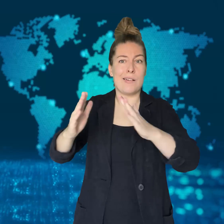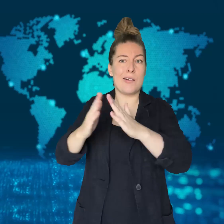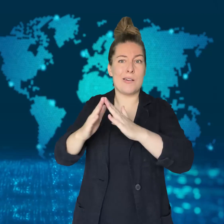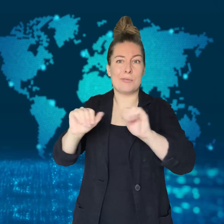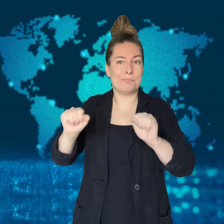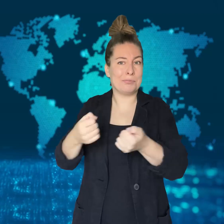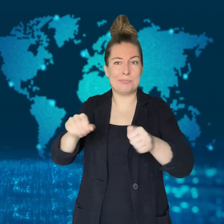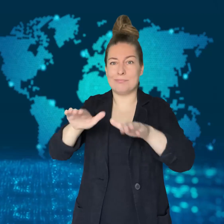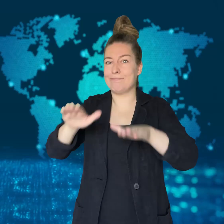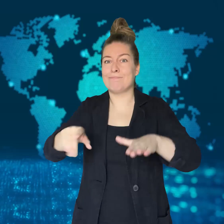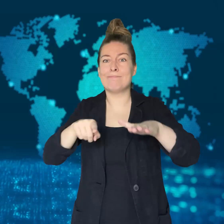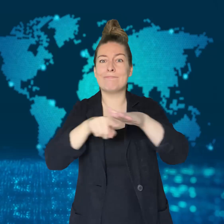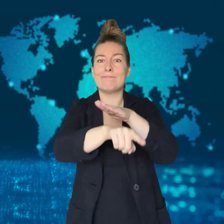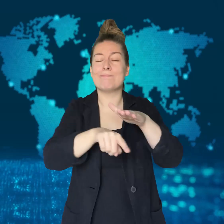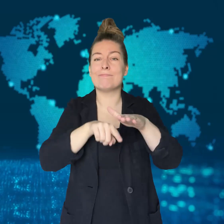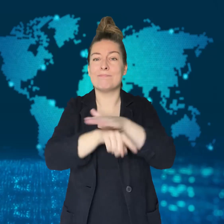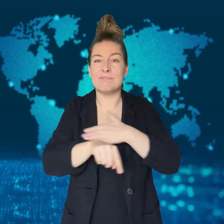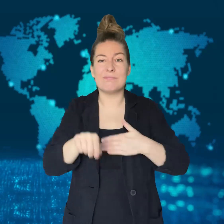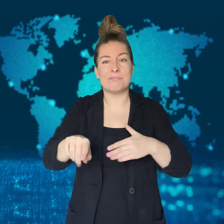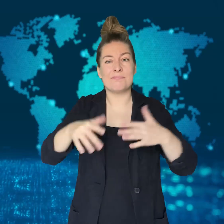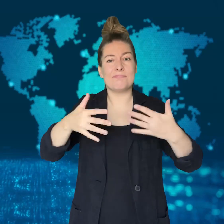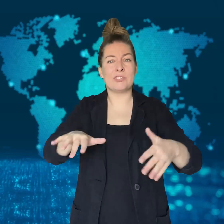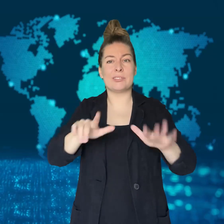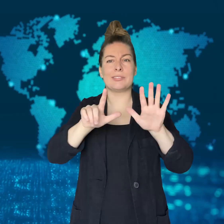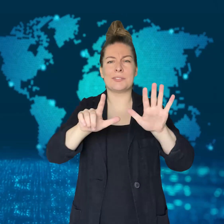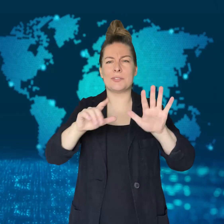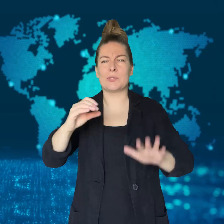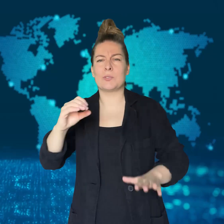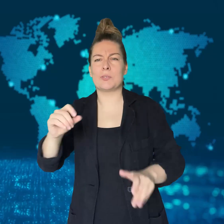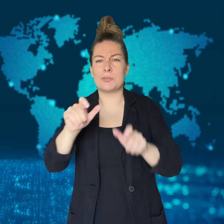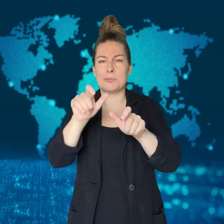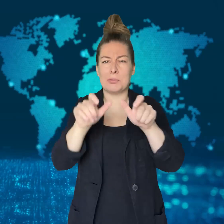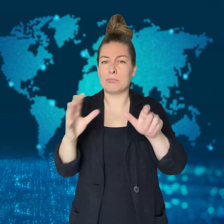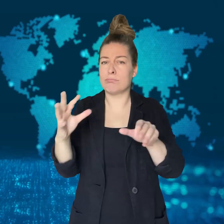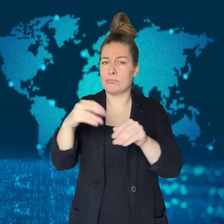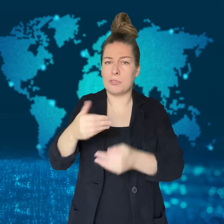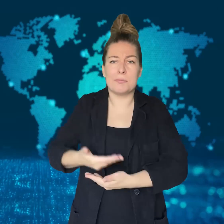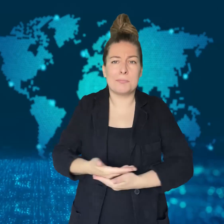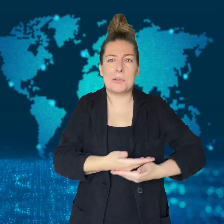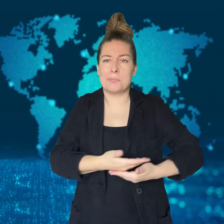Approximately 70 people - including babies - were killed.